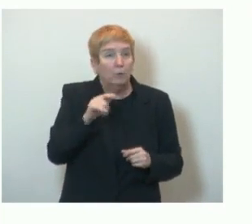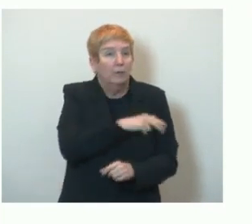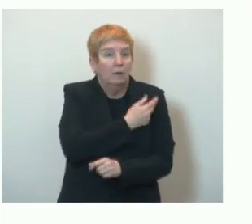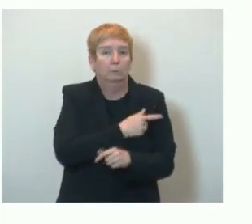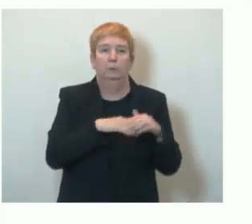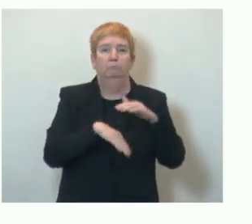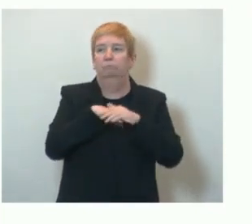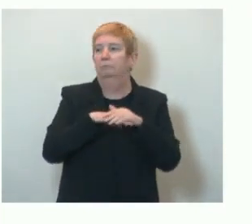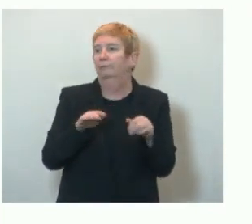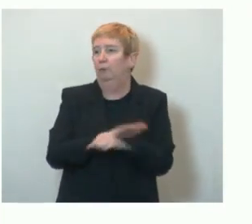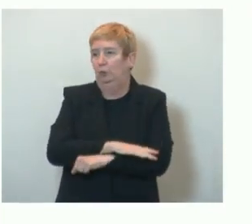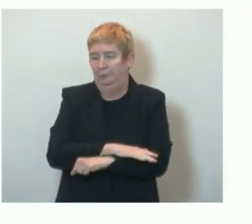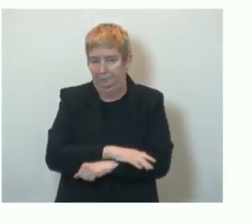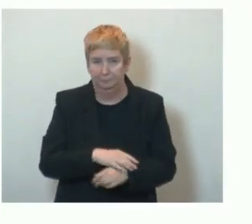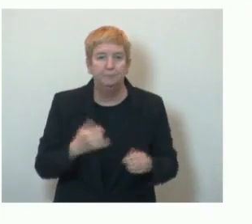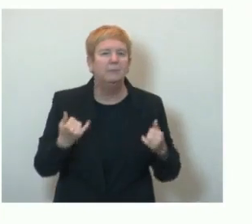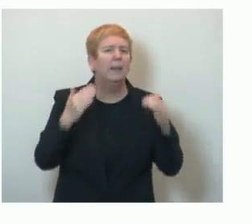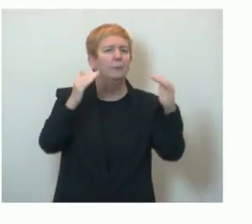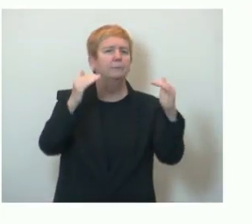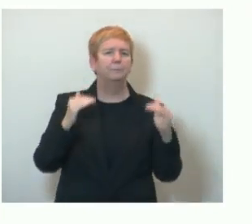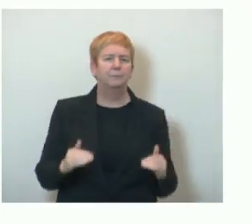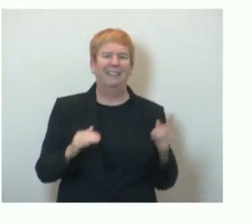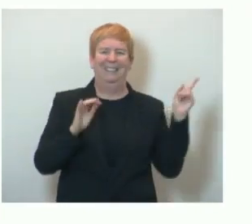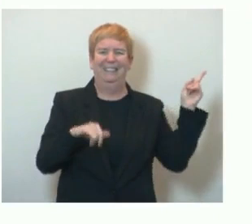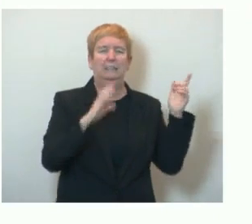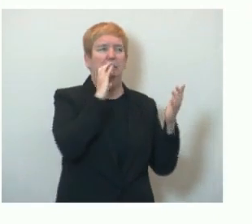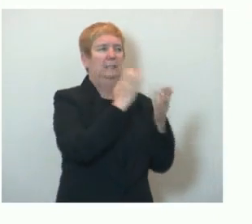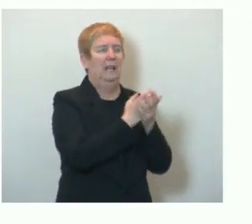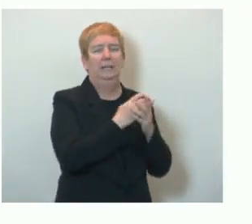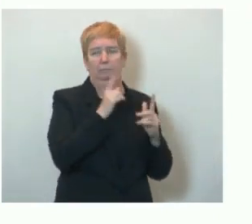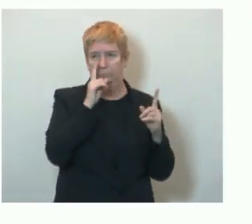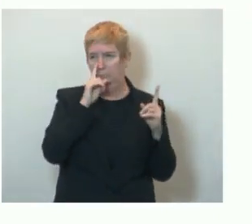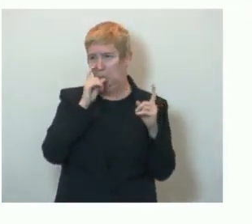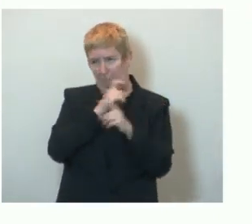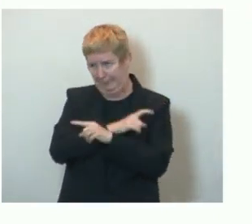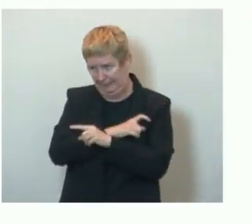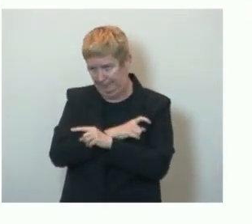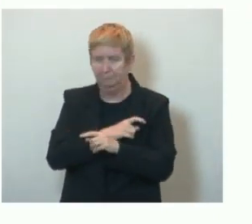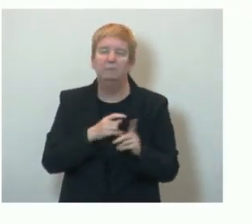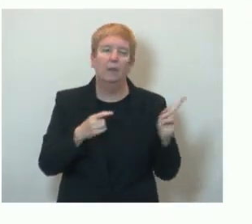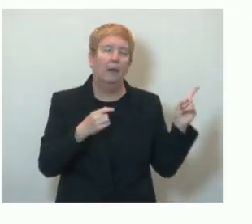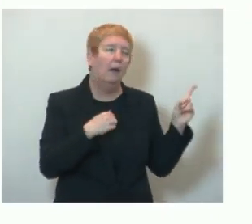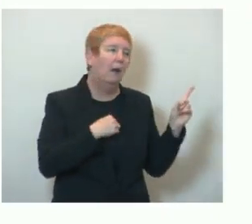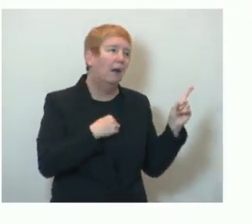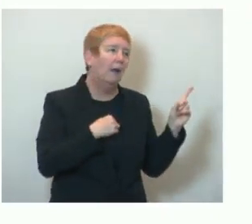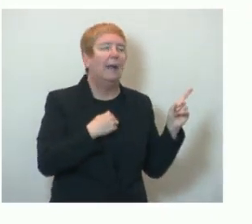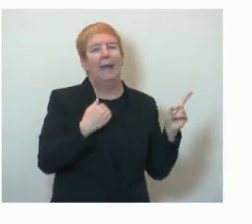AND SO THEY’RE IN THE PROCESS OF DOING THAT BUT NOW ICU BEDS ARE INDEED OVERFULL.